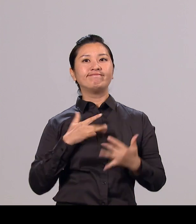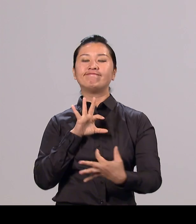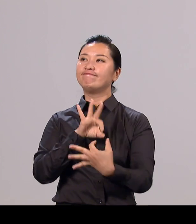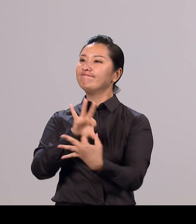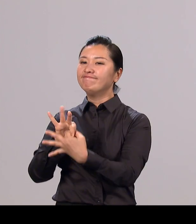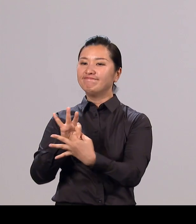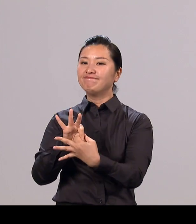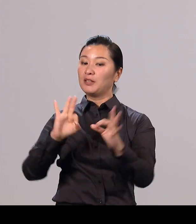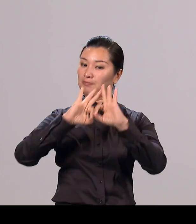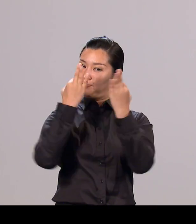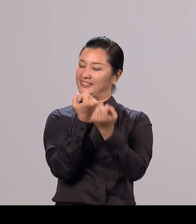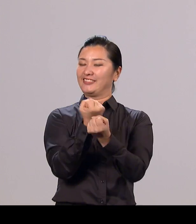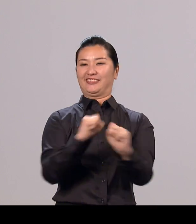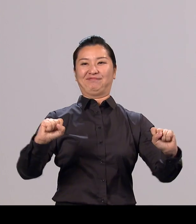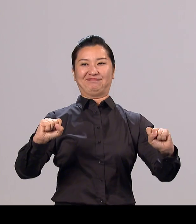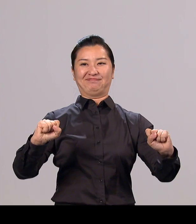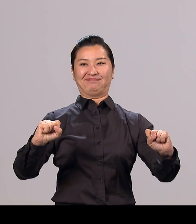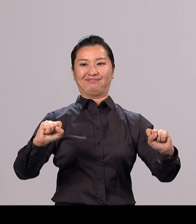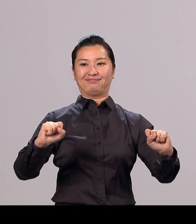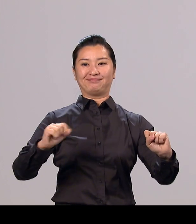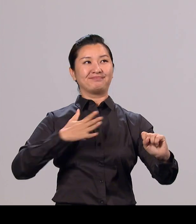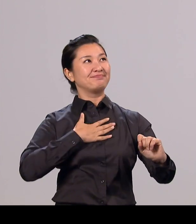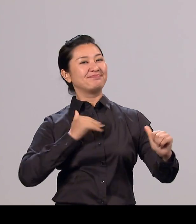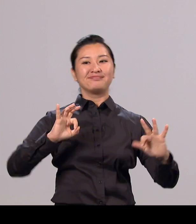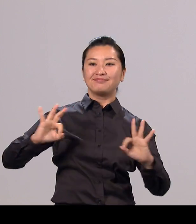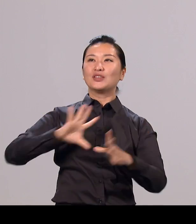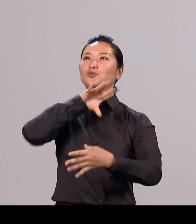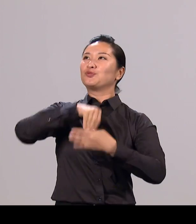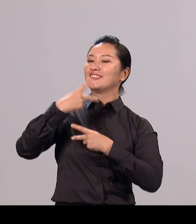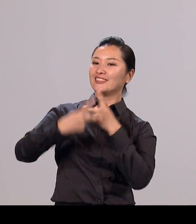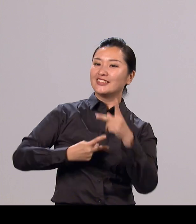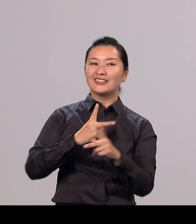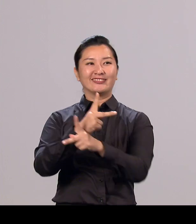where we build a compassionate and inclusive society, leaving no one behind.